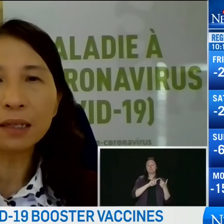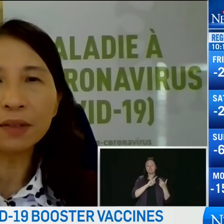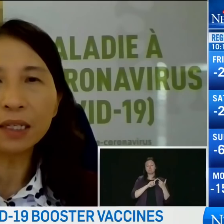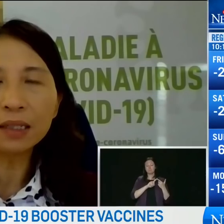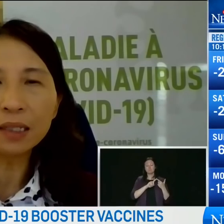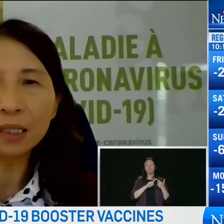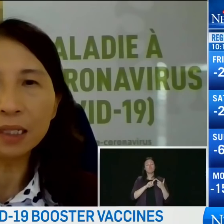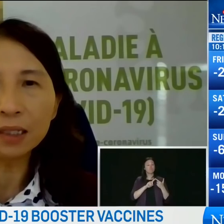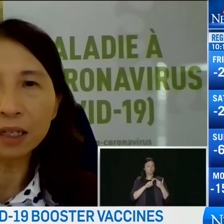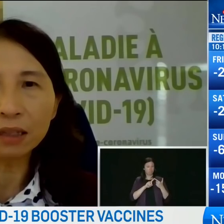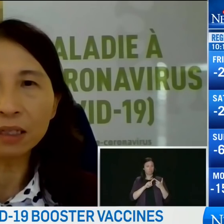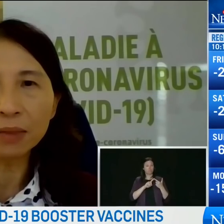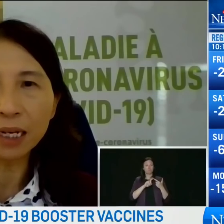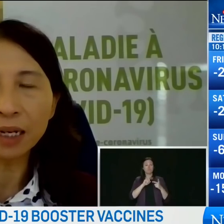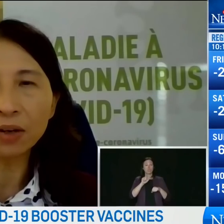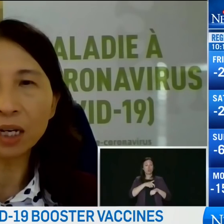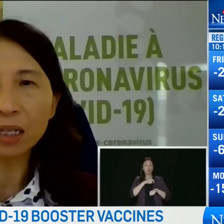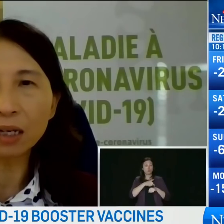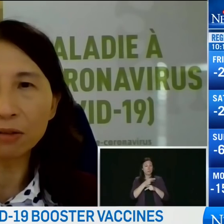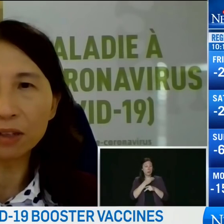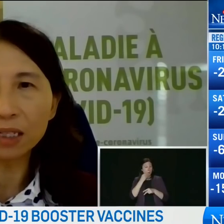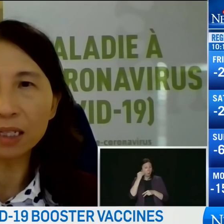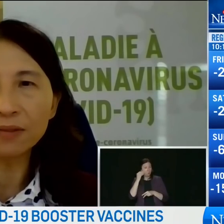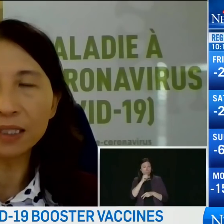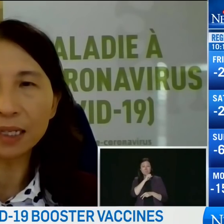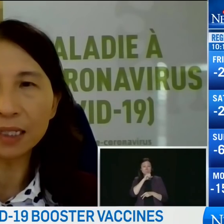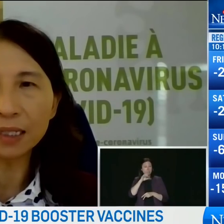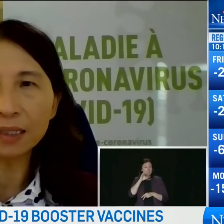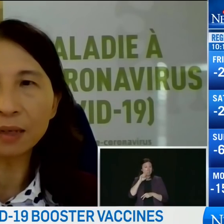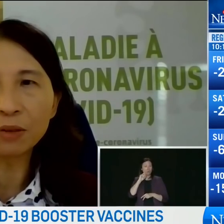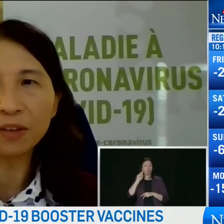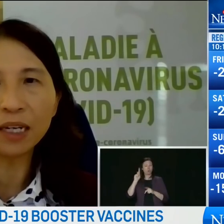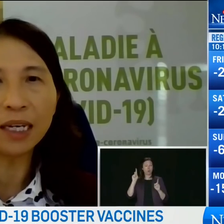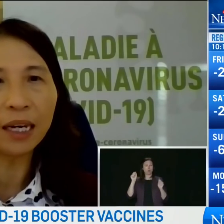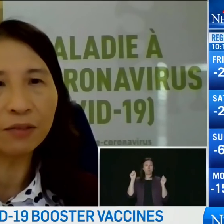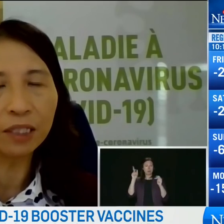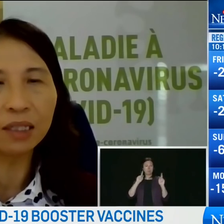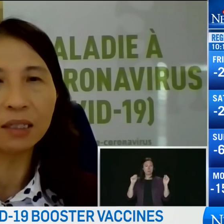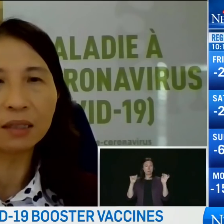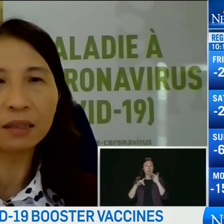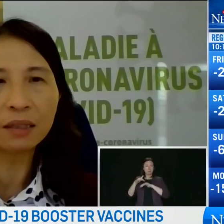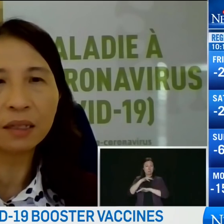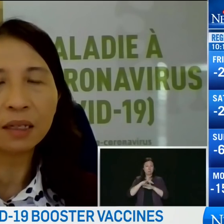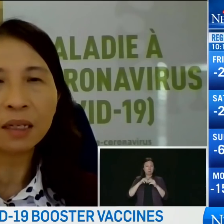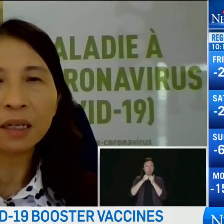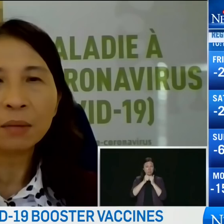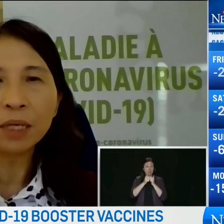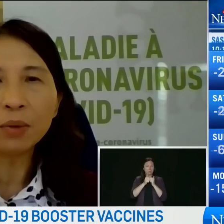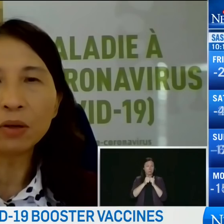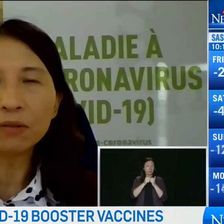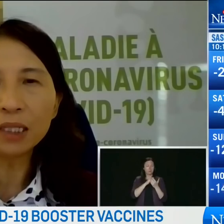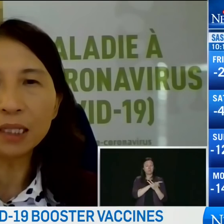VACCINE SERIES TO PEOPLE AGED FIFTY YEARS OR OLDER. ADULTS LIVING IN SENIORS'